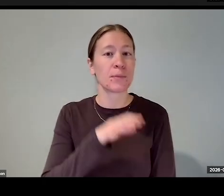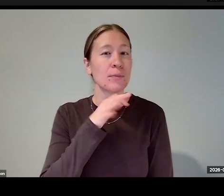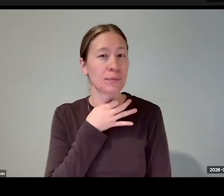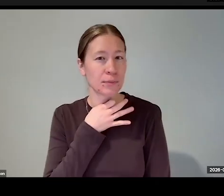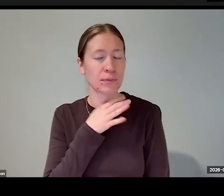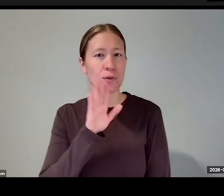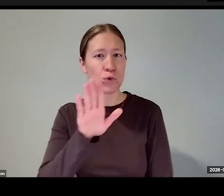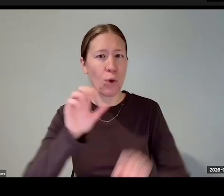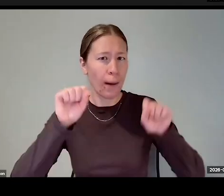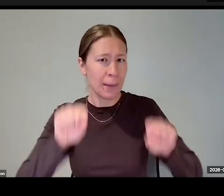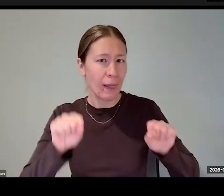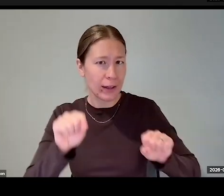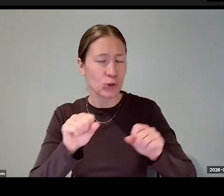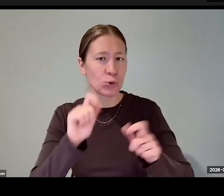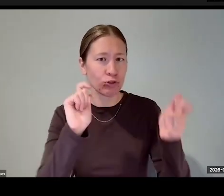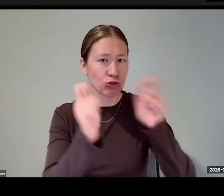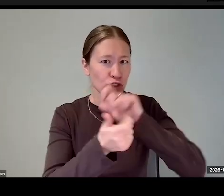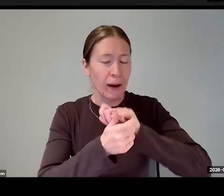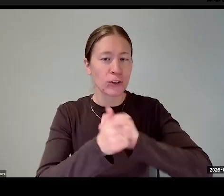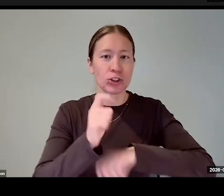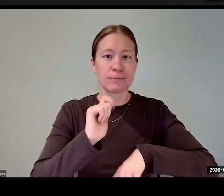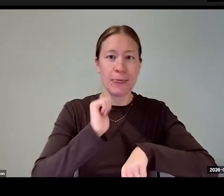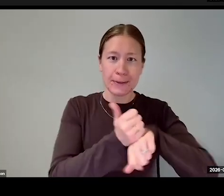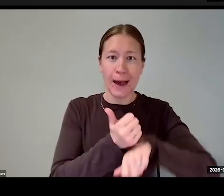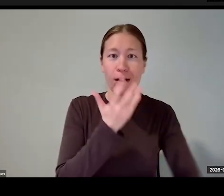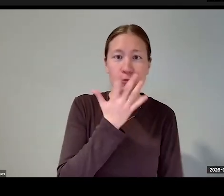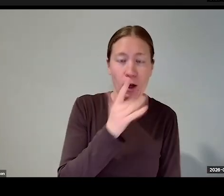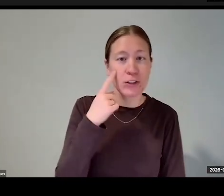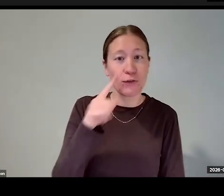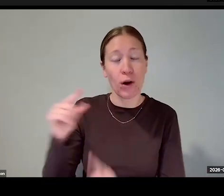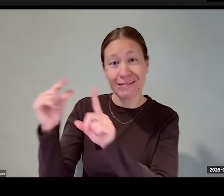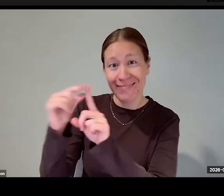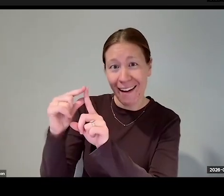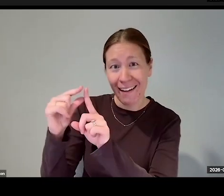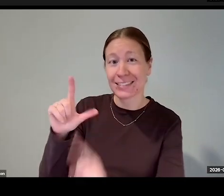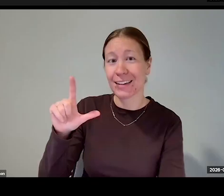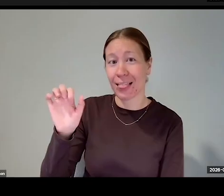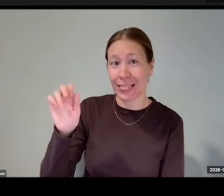default colors in your slide deck for text and links. And then we also have a question